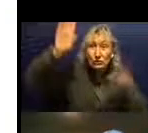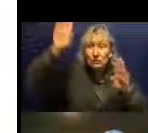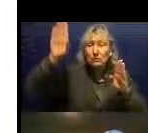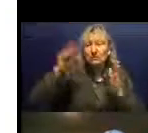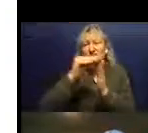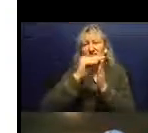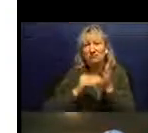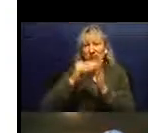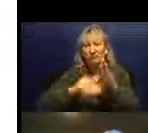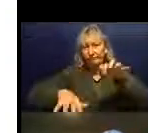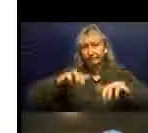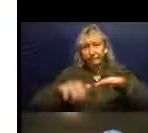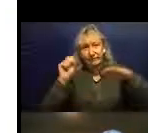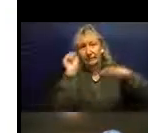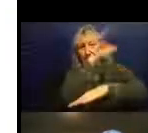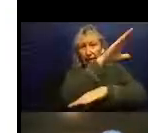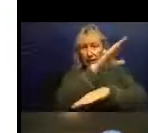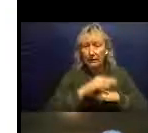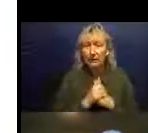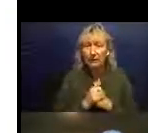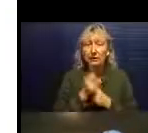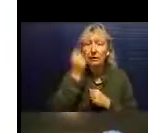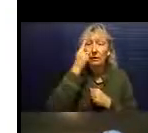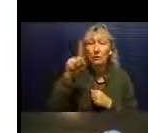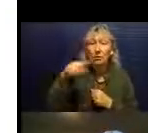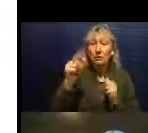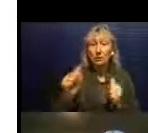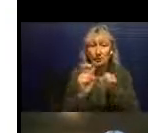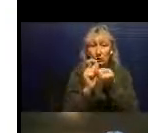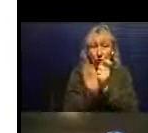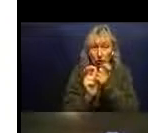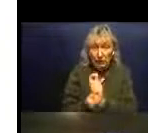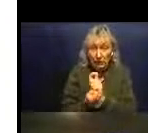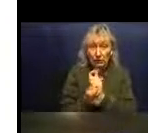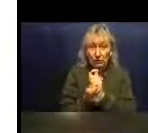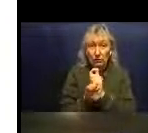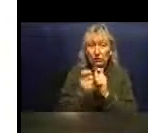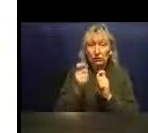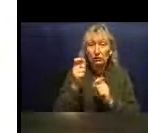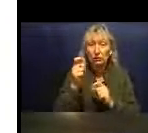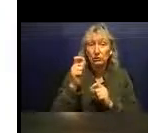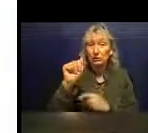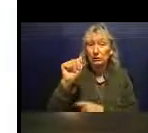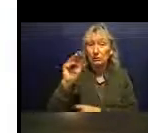Applicants may be asked to to submit questions in writing.